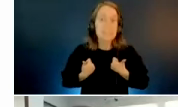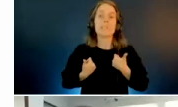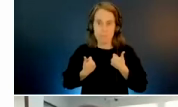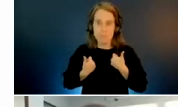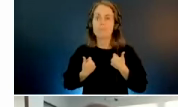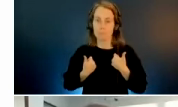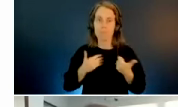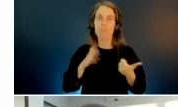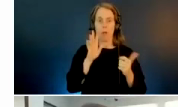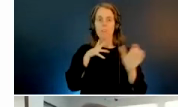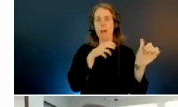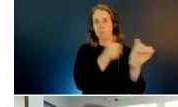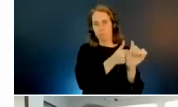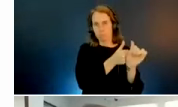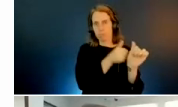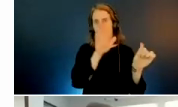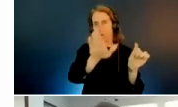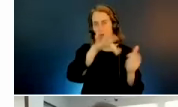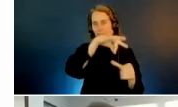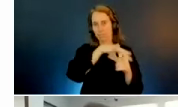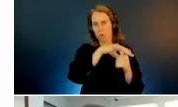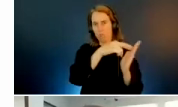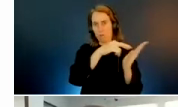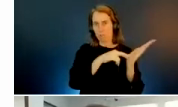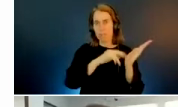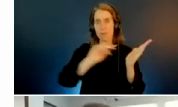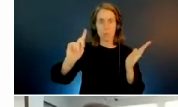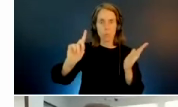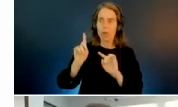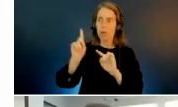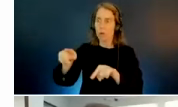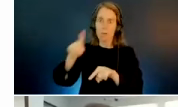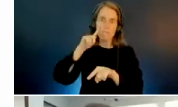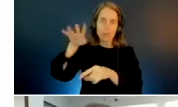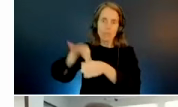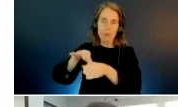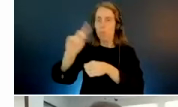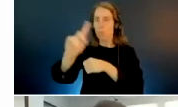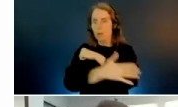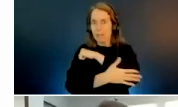at um as far as uh where you're gonna go you can get a sample ballot on this website which